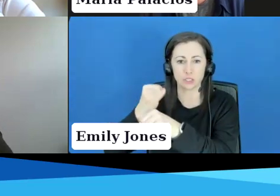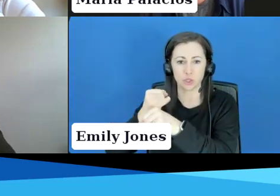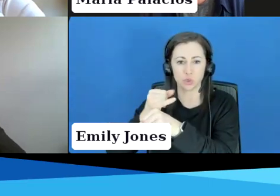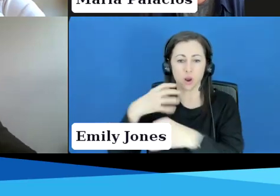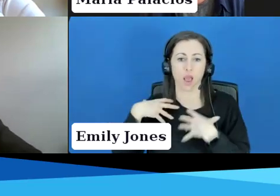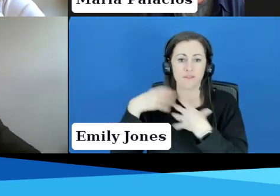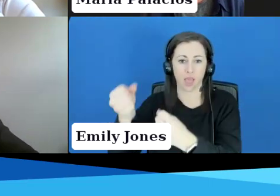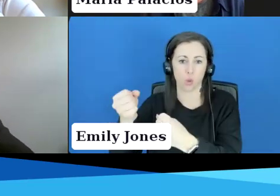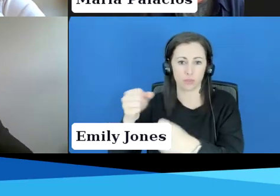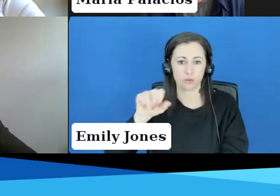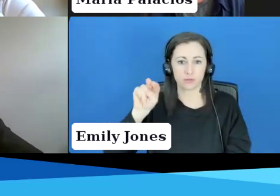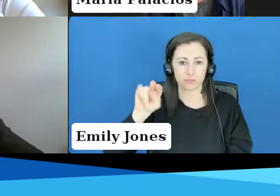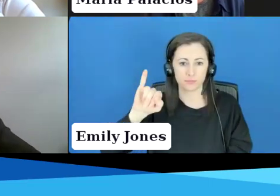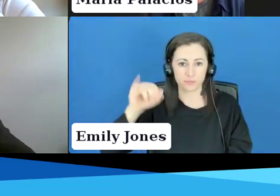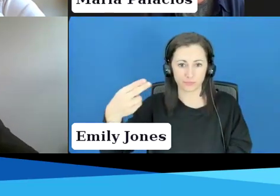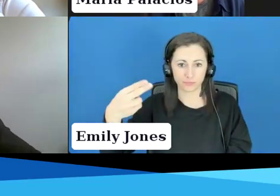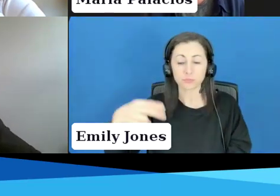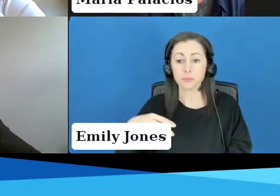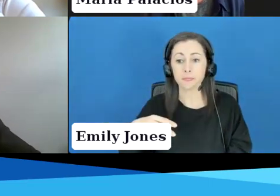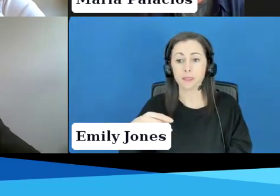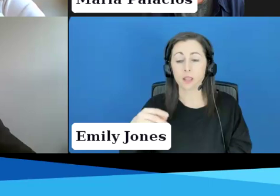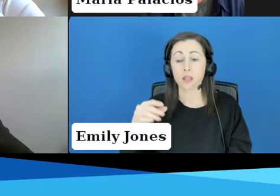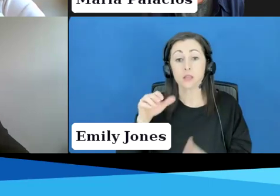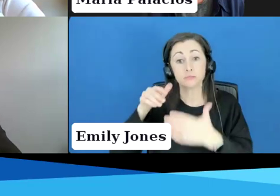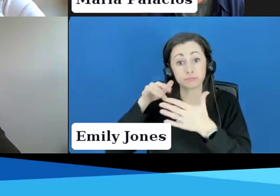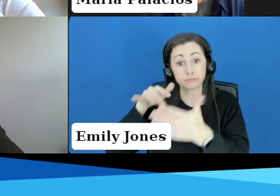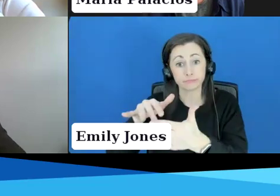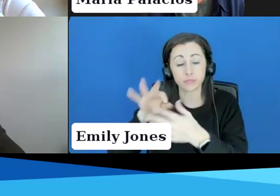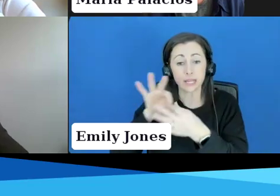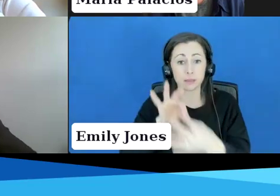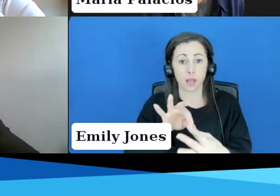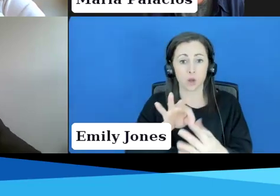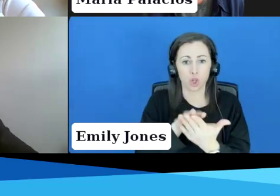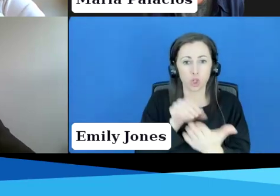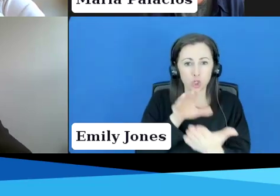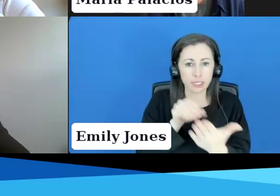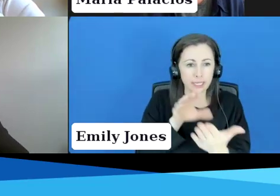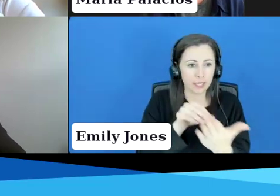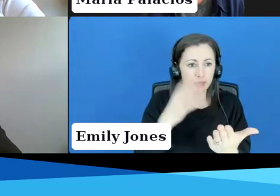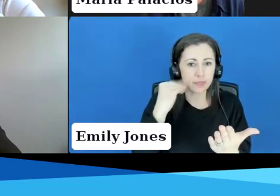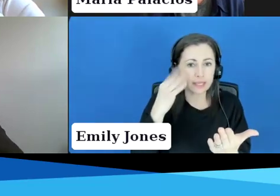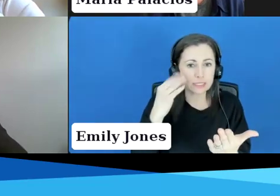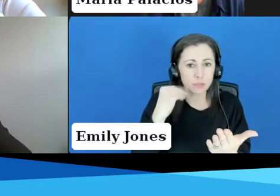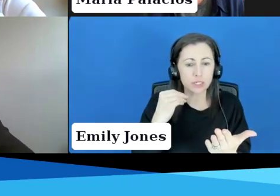It has to do with learning about the experiences, having to do with pregnancy